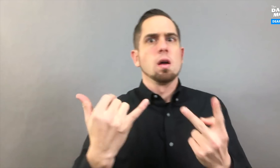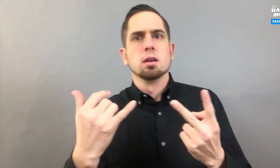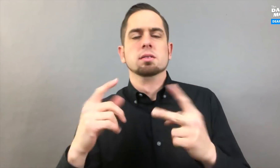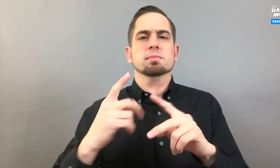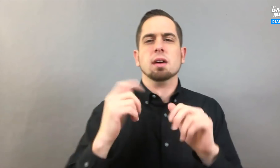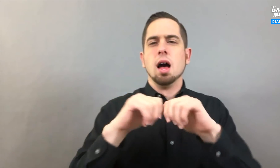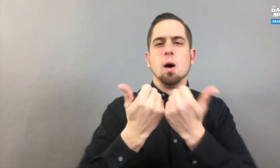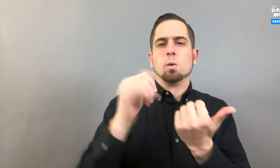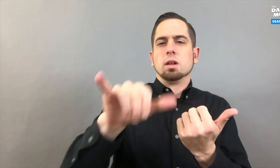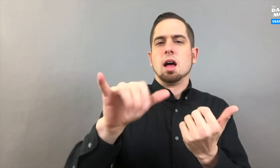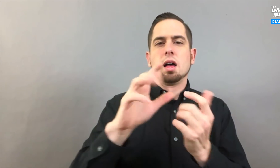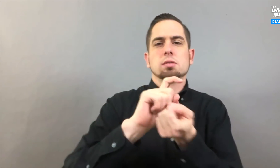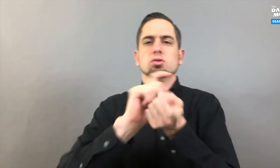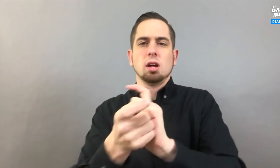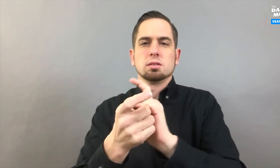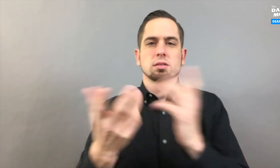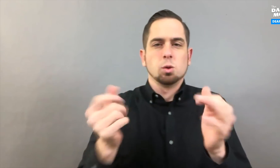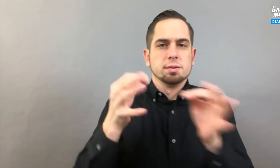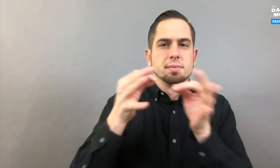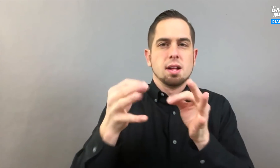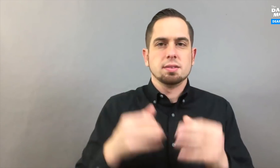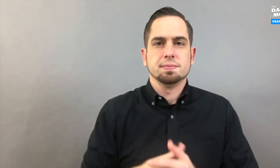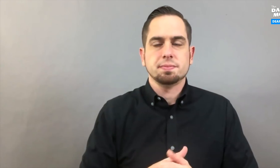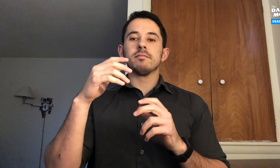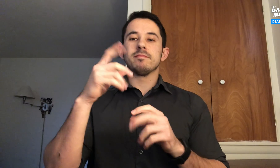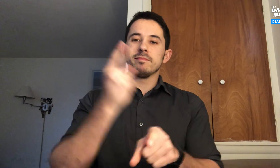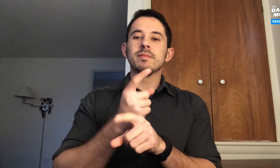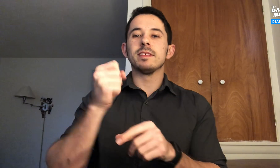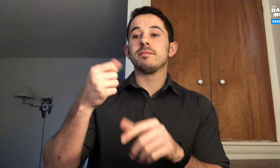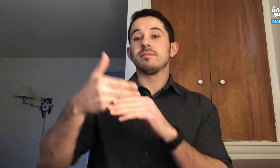how our understanding of it has changed? Right.